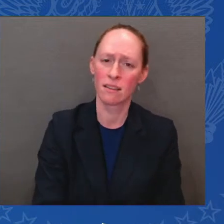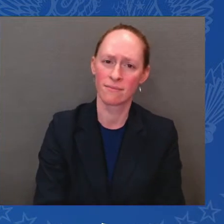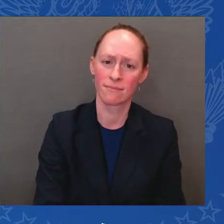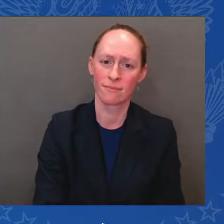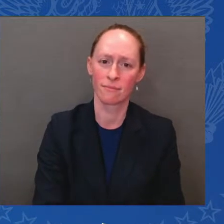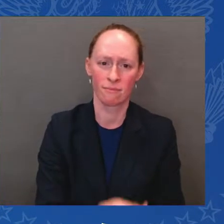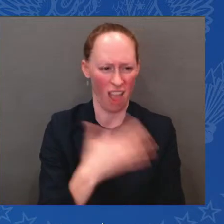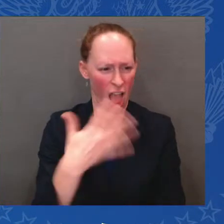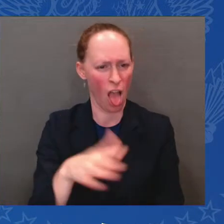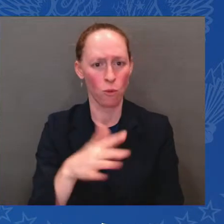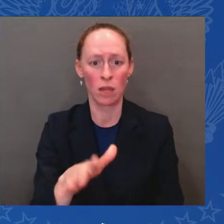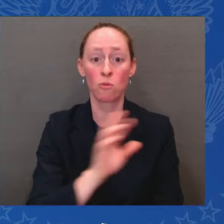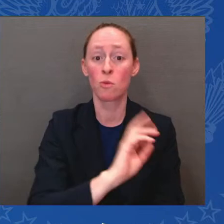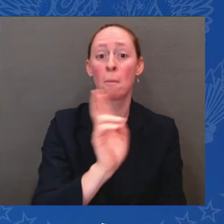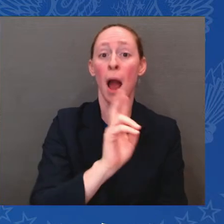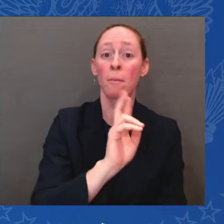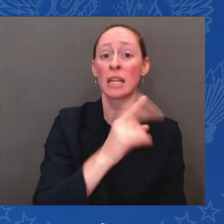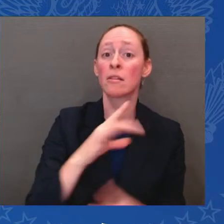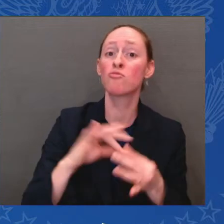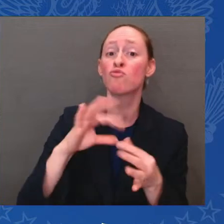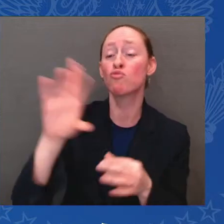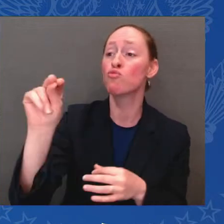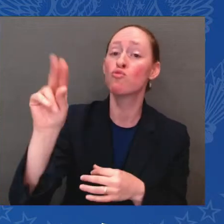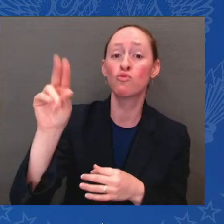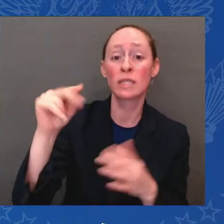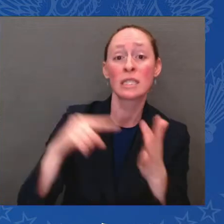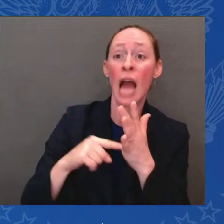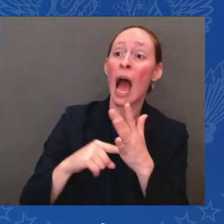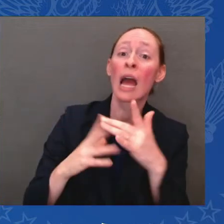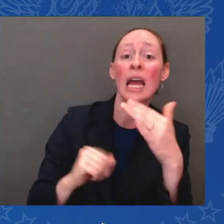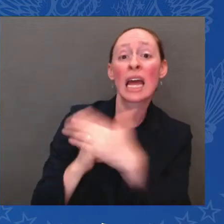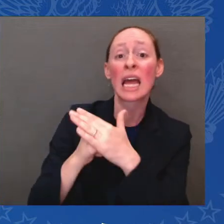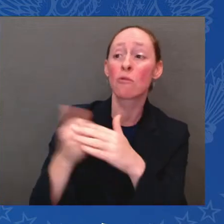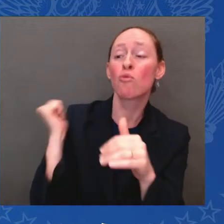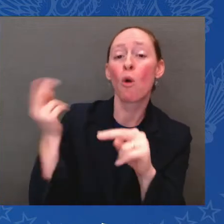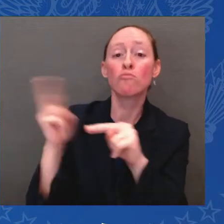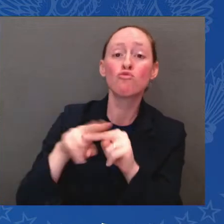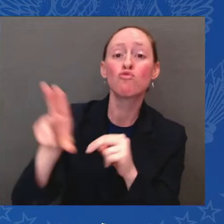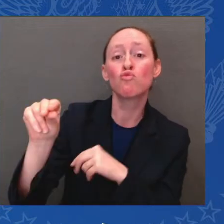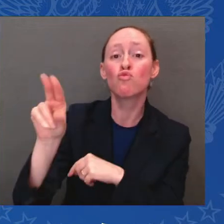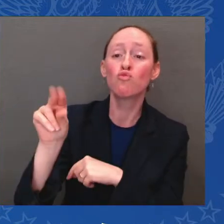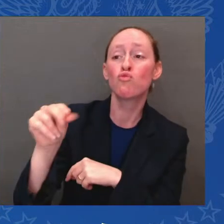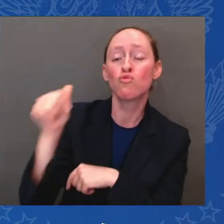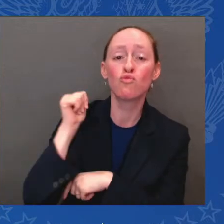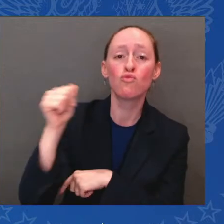for the first time in over 200 years. And it would've caused a gigantic world crisis,